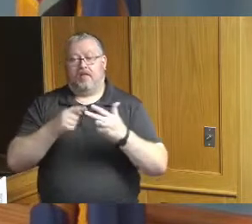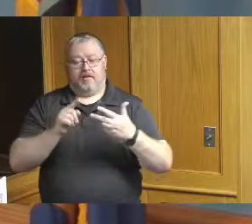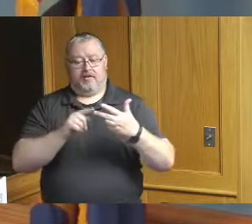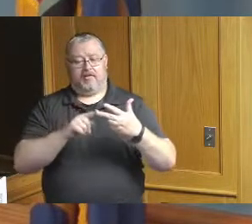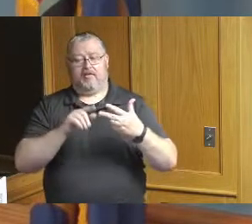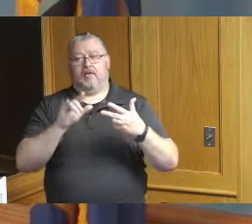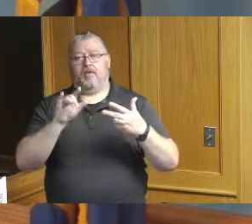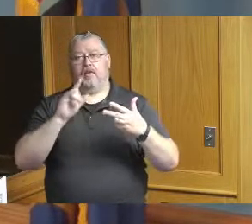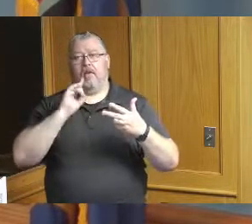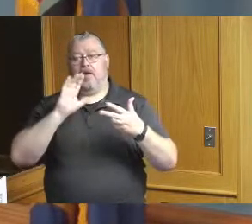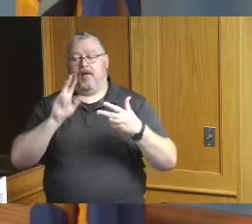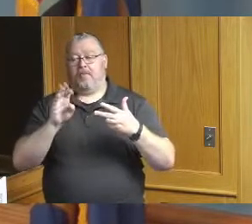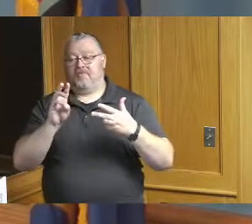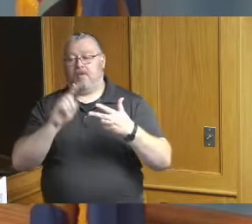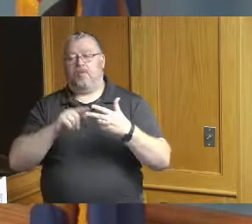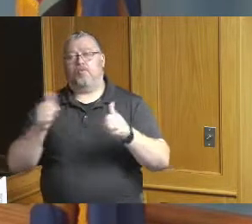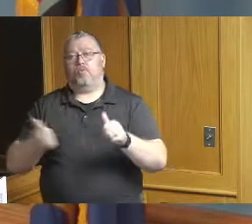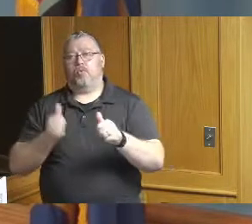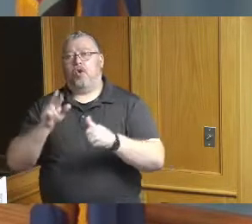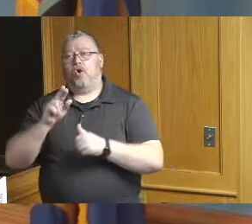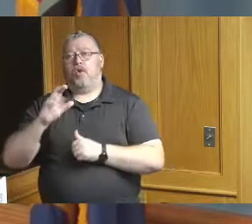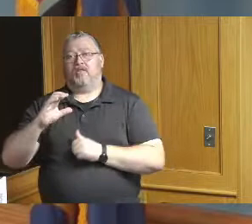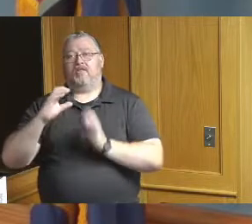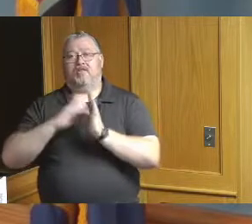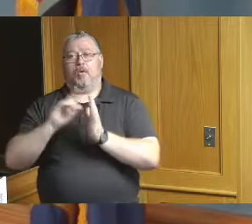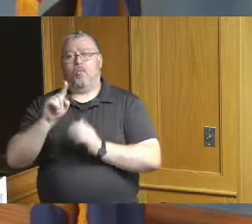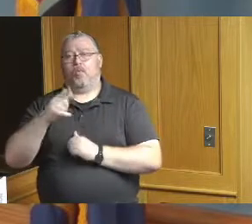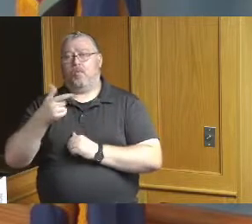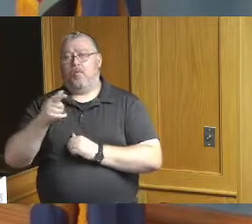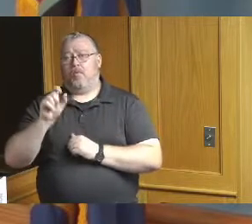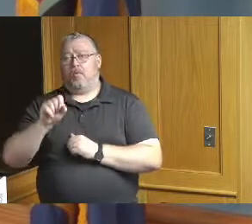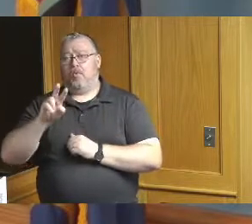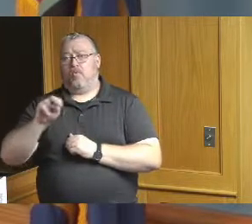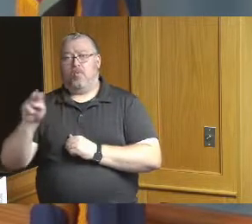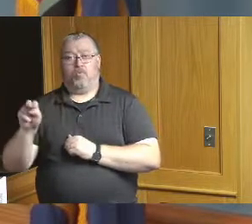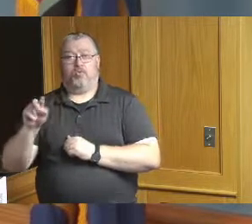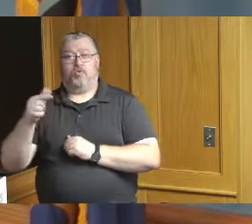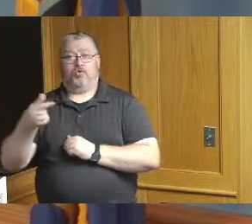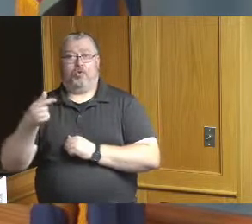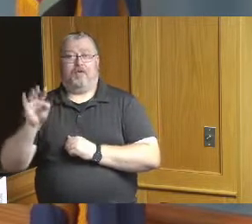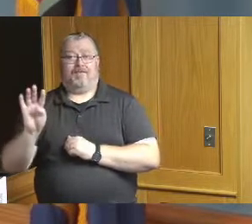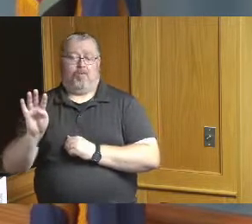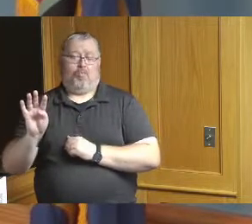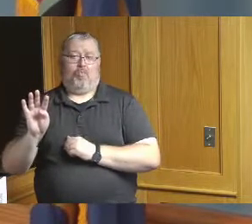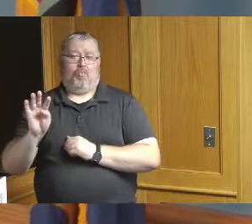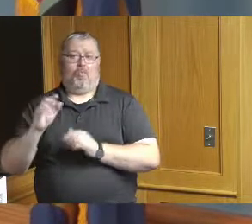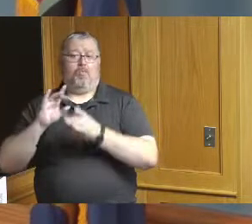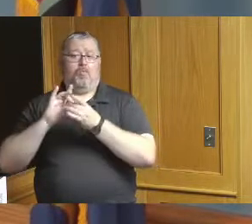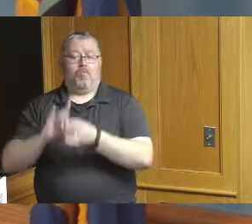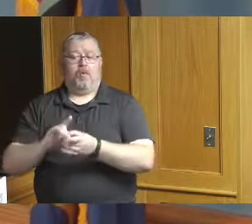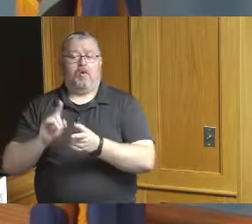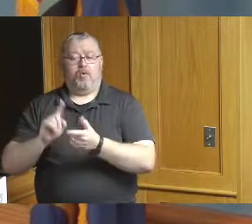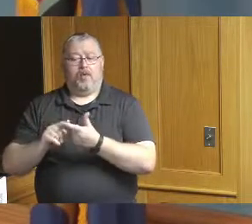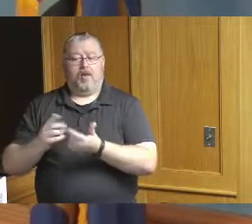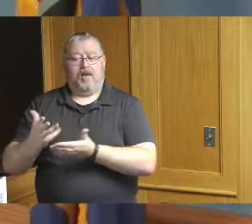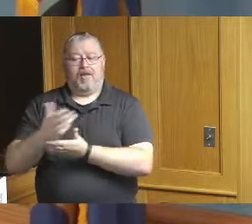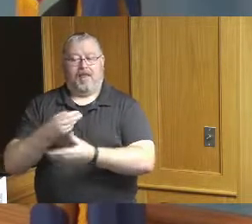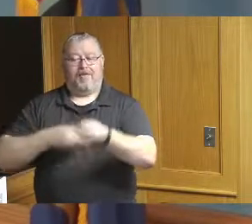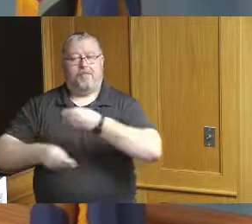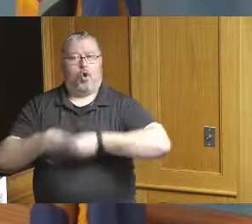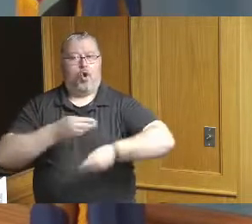pursuant to rc section 121.22 g4 regarding collective bargaining uh that's a motion